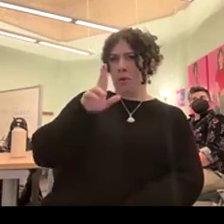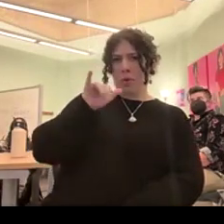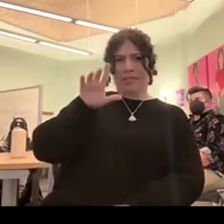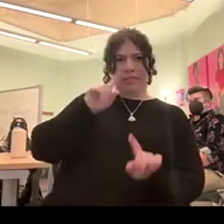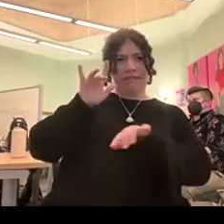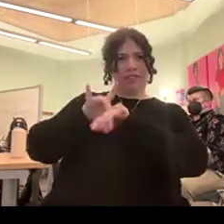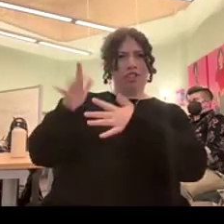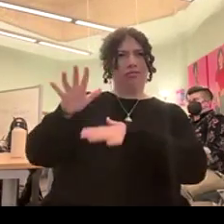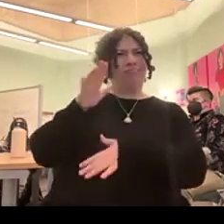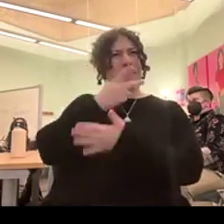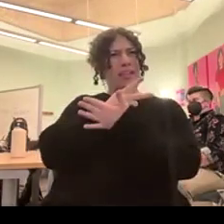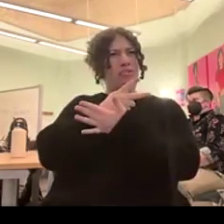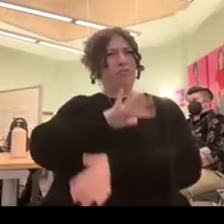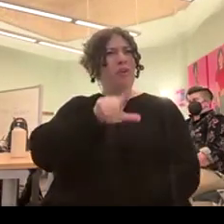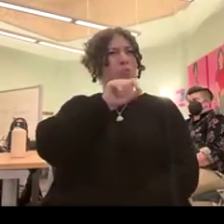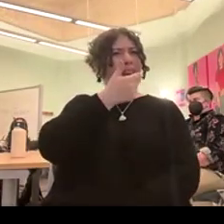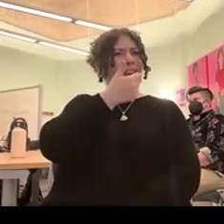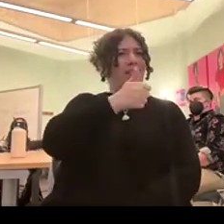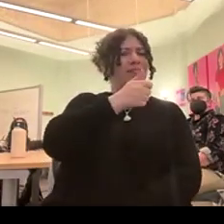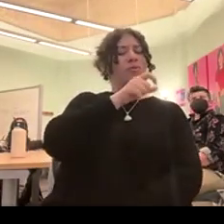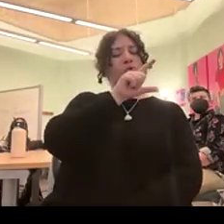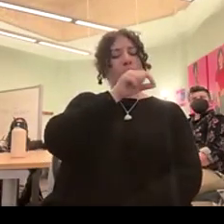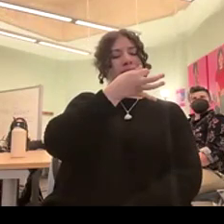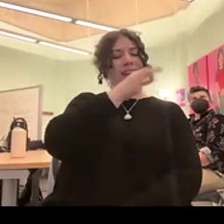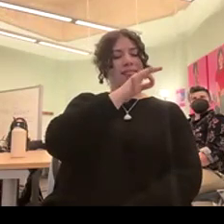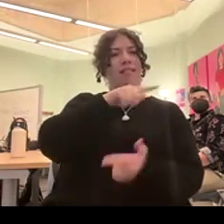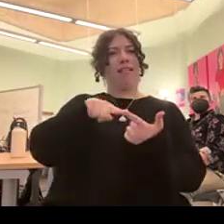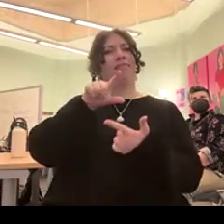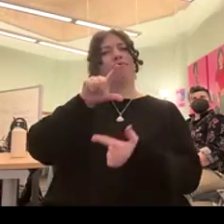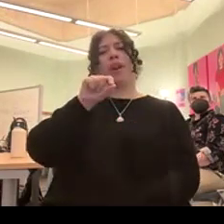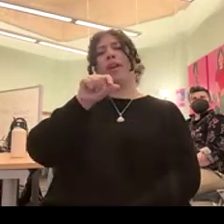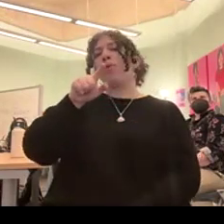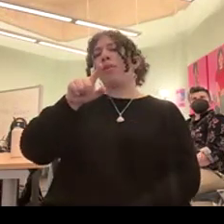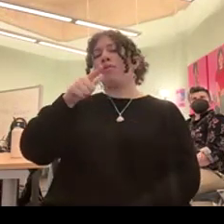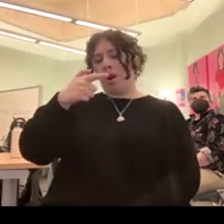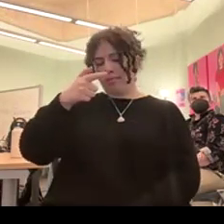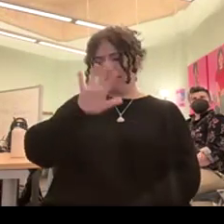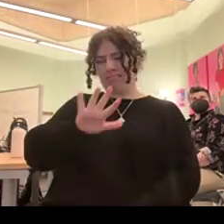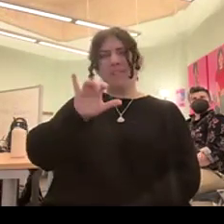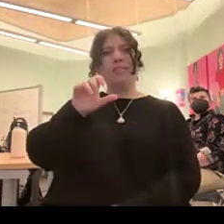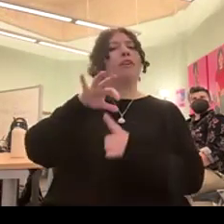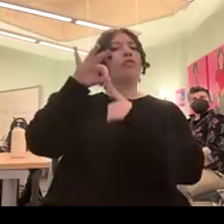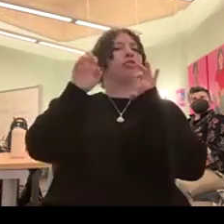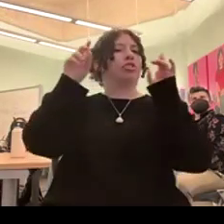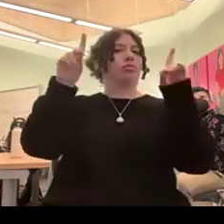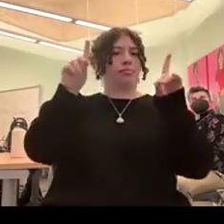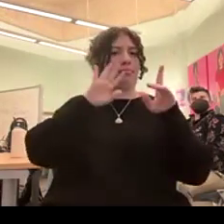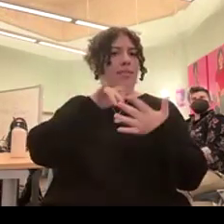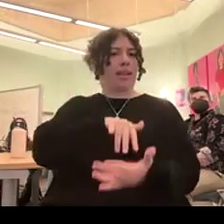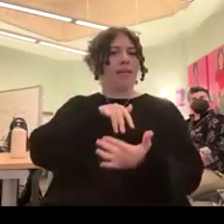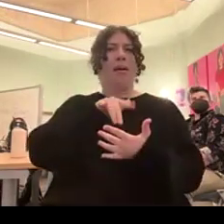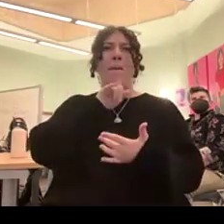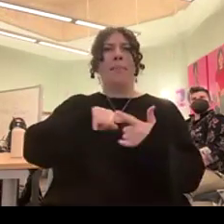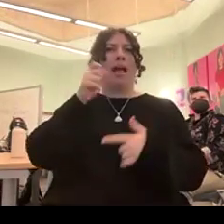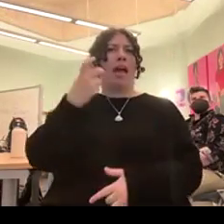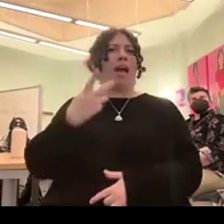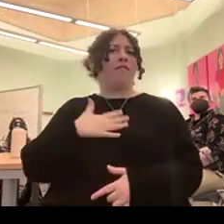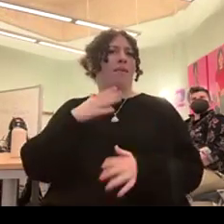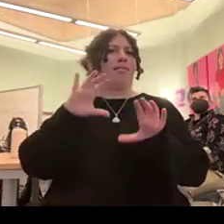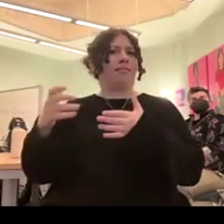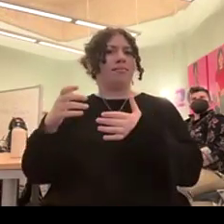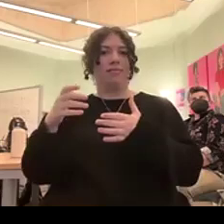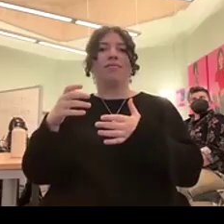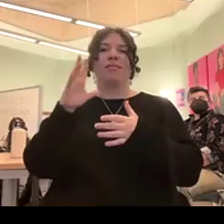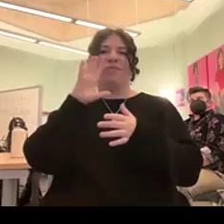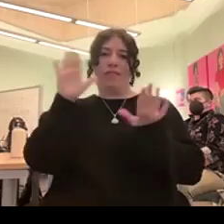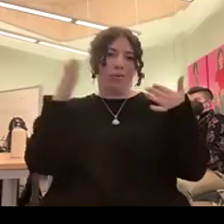and I was at UIC doing my master's between 2019 and 2021 in special education. Although I took